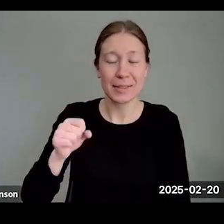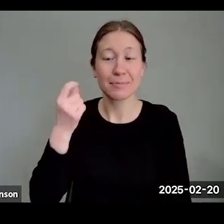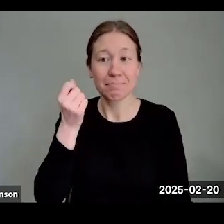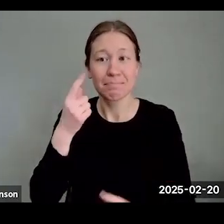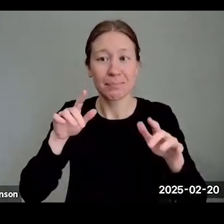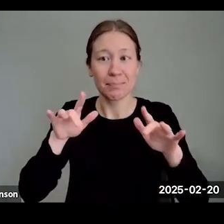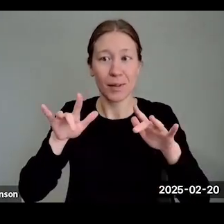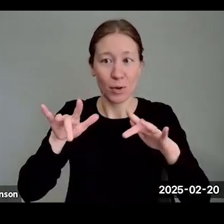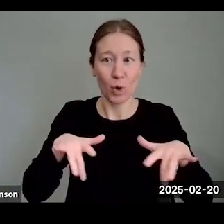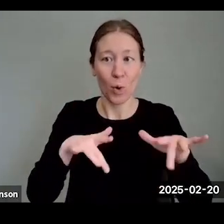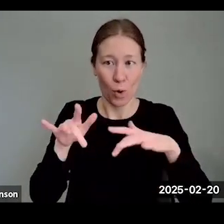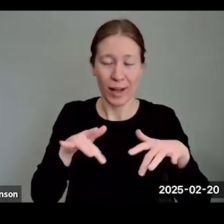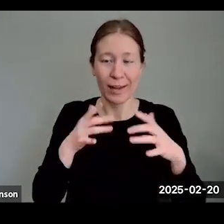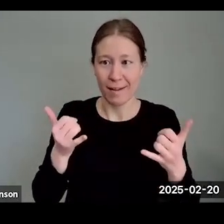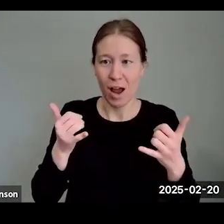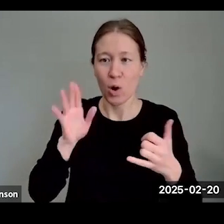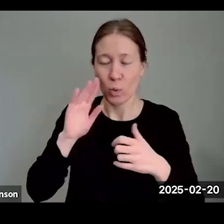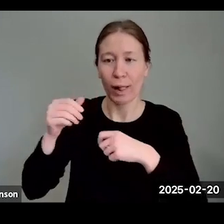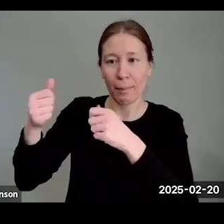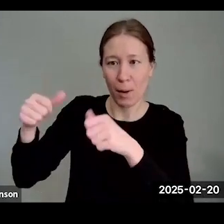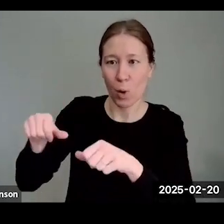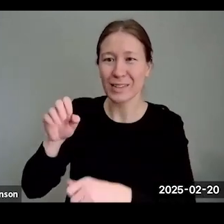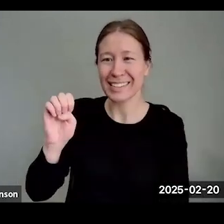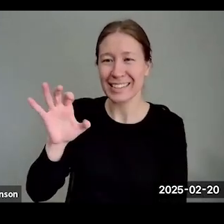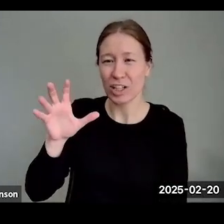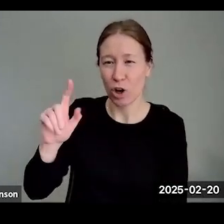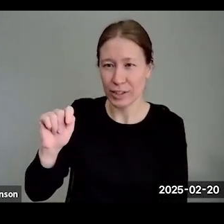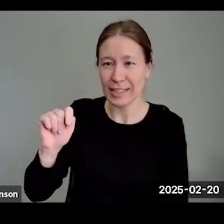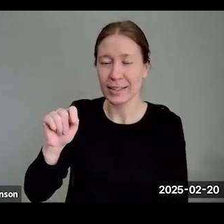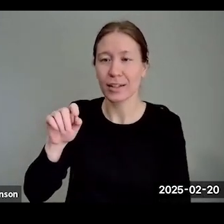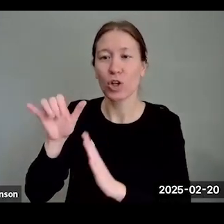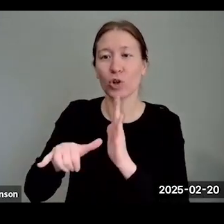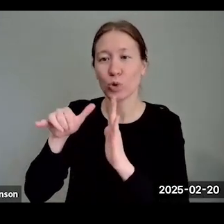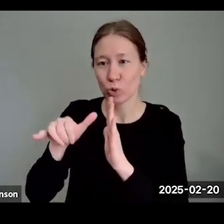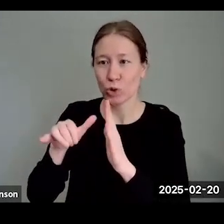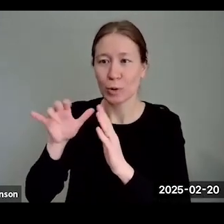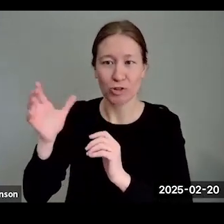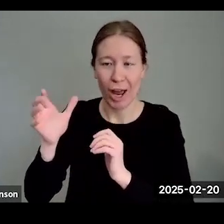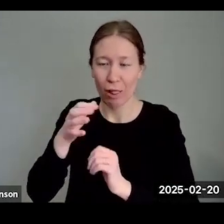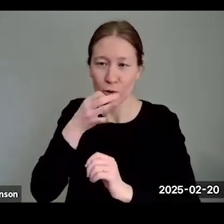and will be made available on ECRTs YouTube channel, as soon as possible.